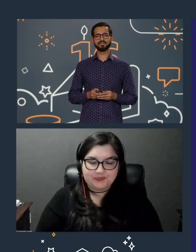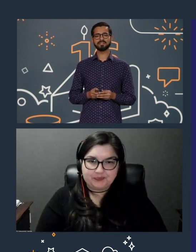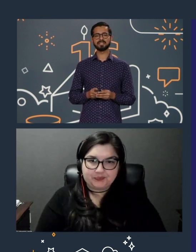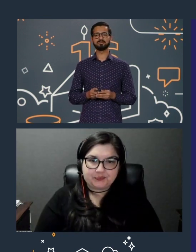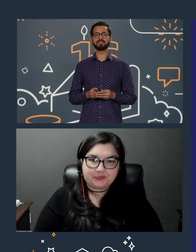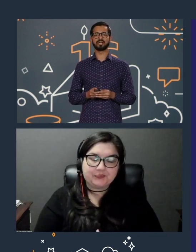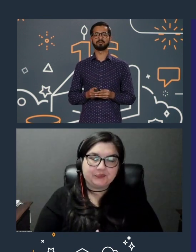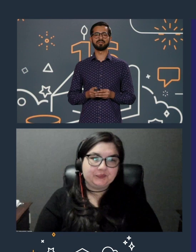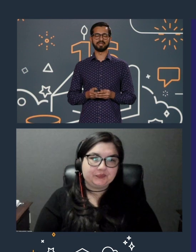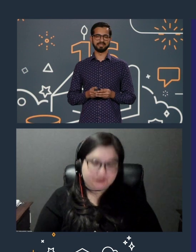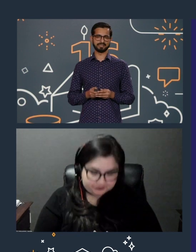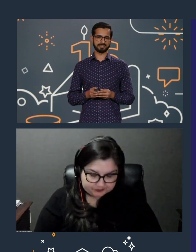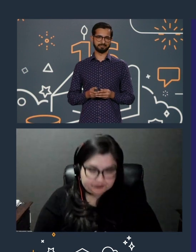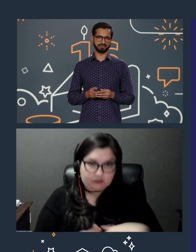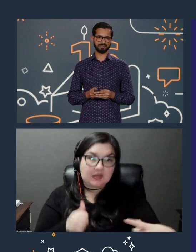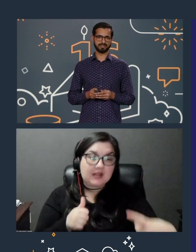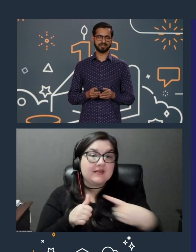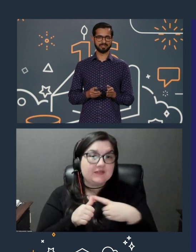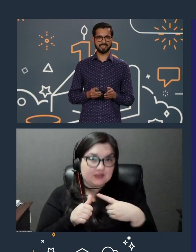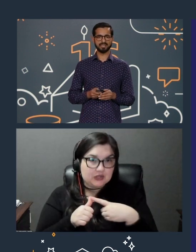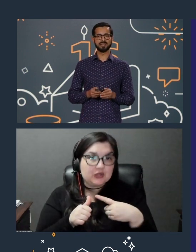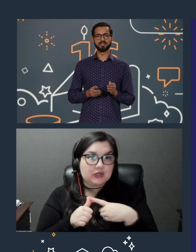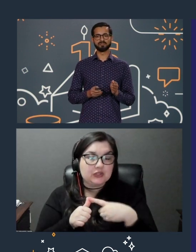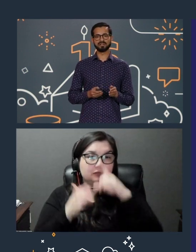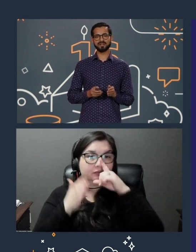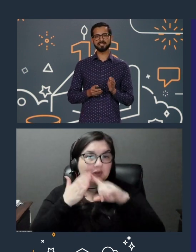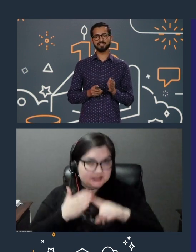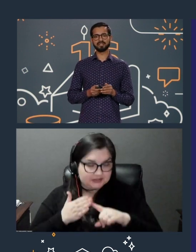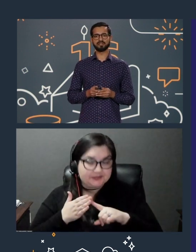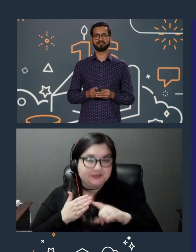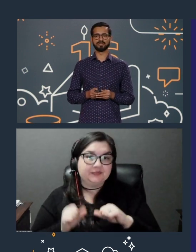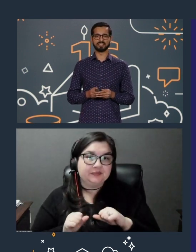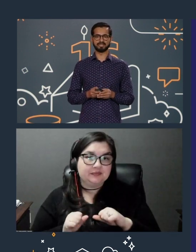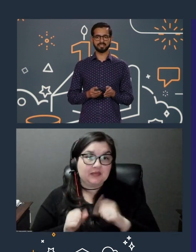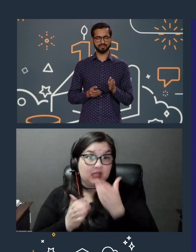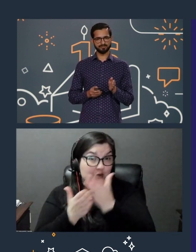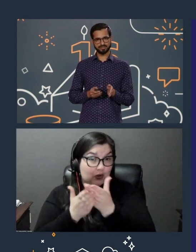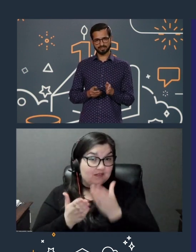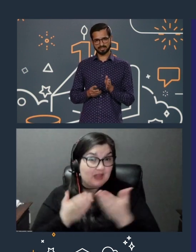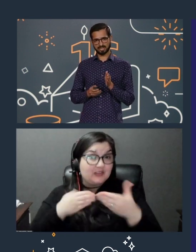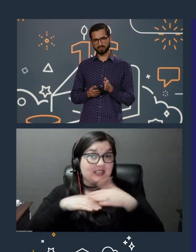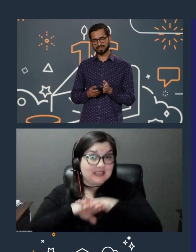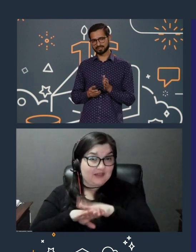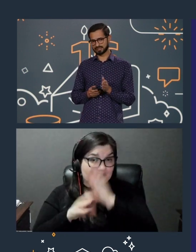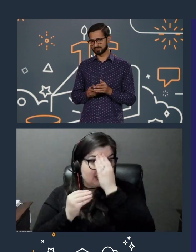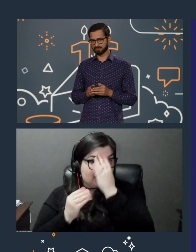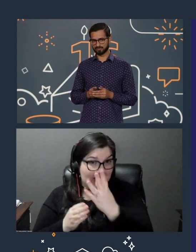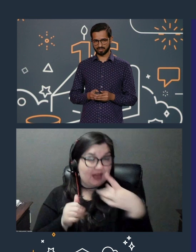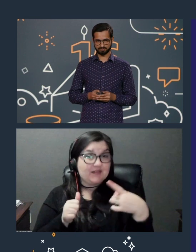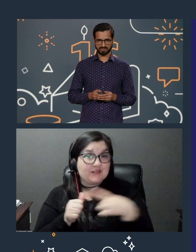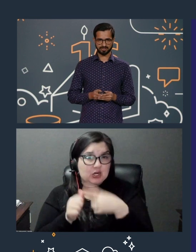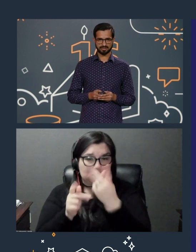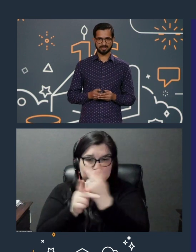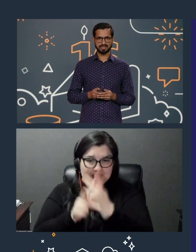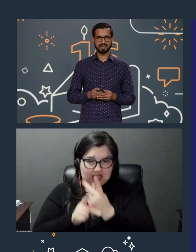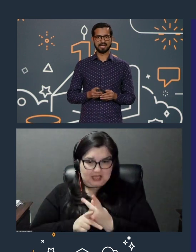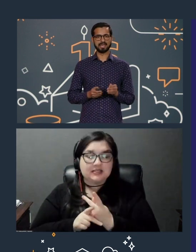First, let me talk about railing checksums today to verify the integrity of your data. You first calculate the checksum of the object,